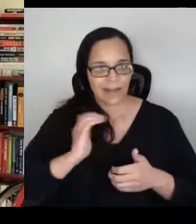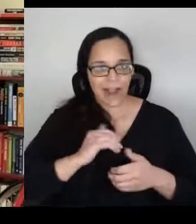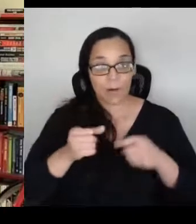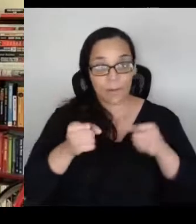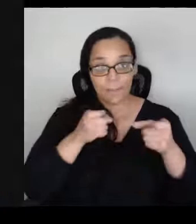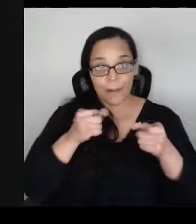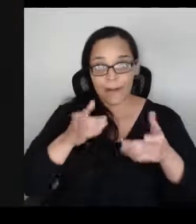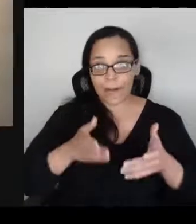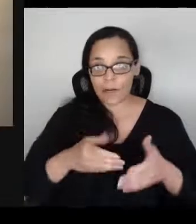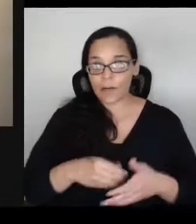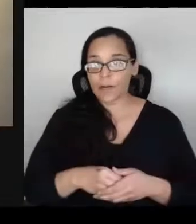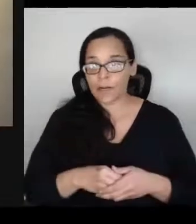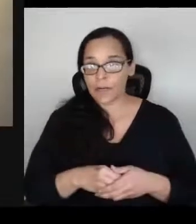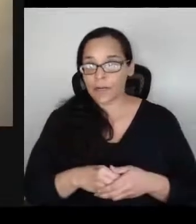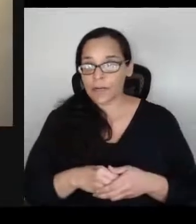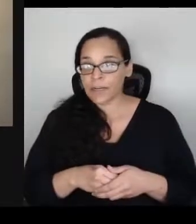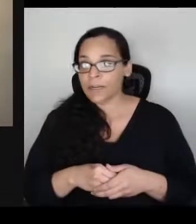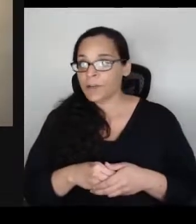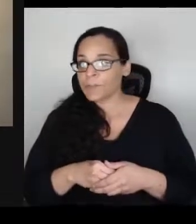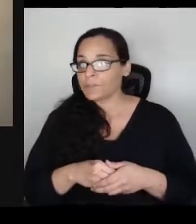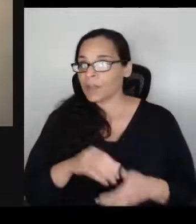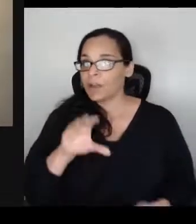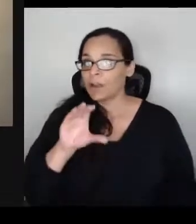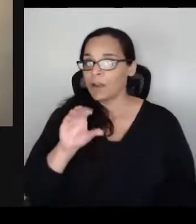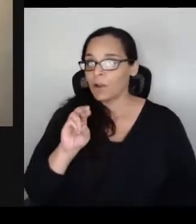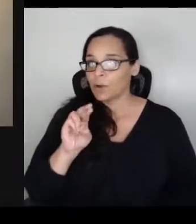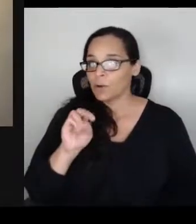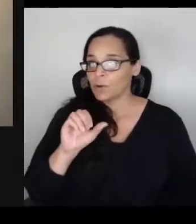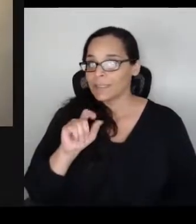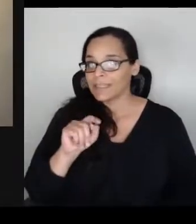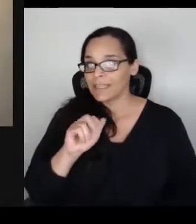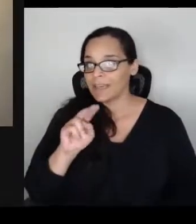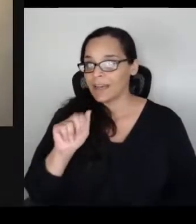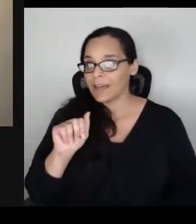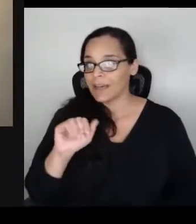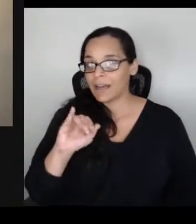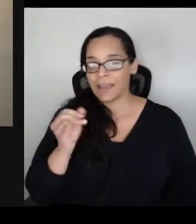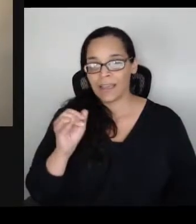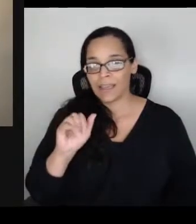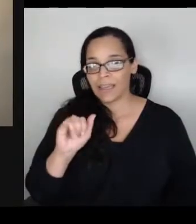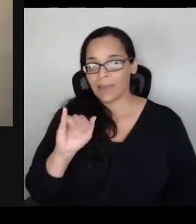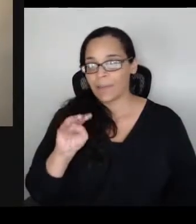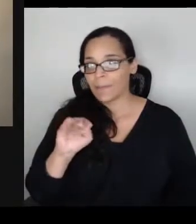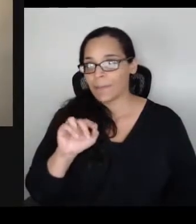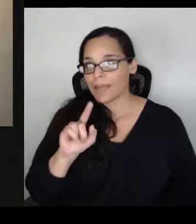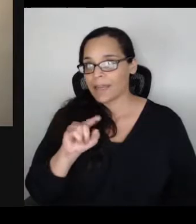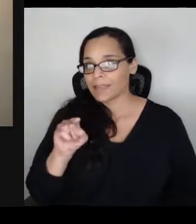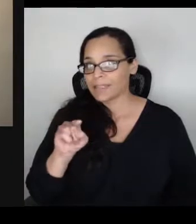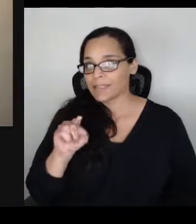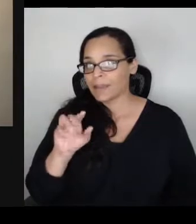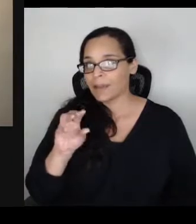Cristina Jimenez Moretta, co-founder United We Dream. Cristina, great to see you.